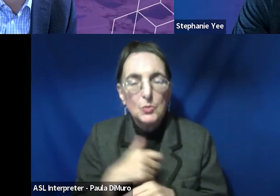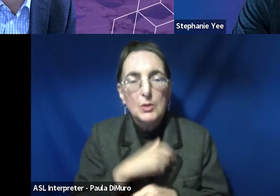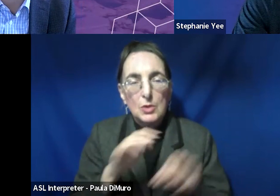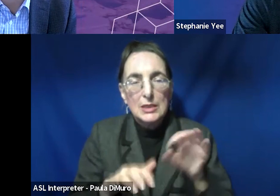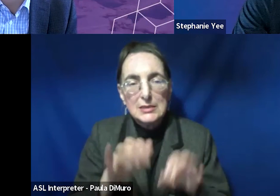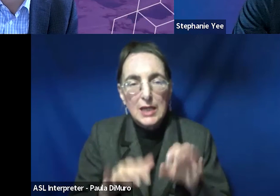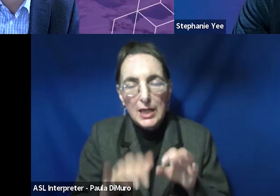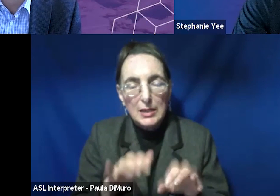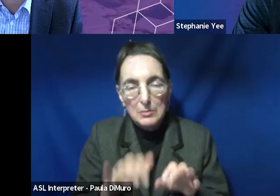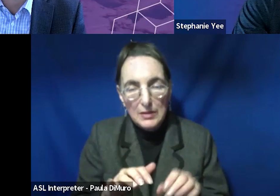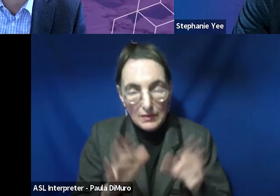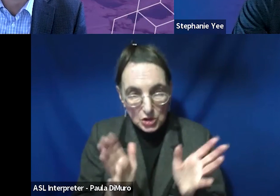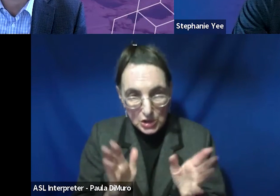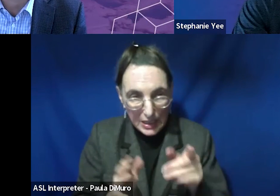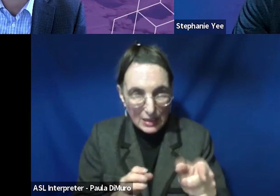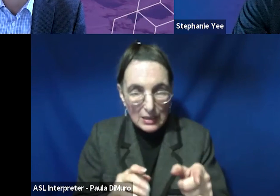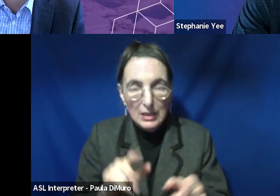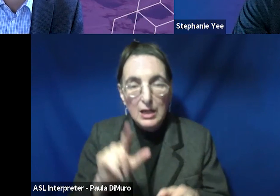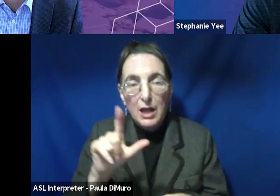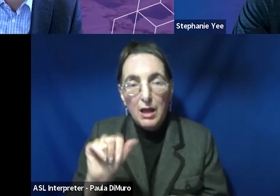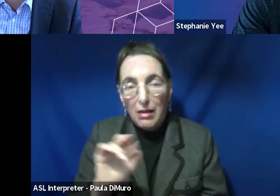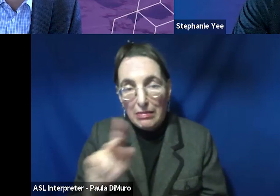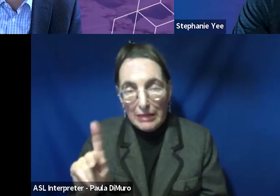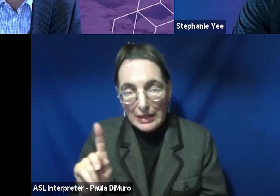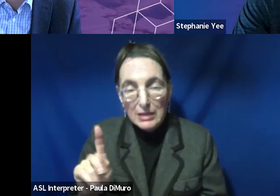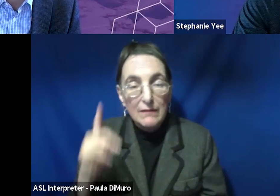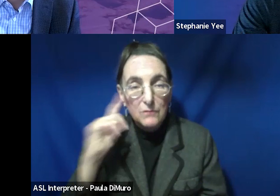We really appreciate your responses.